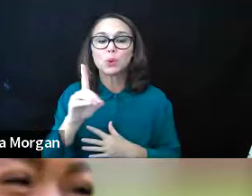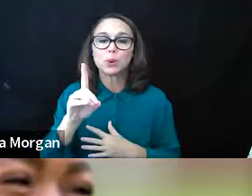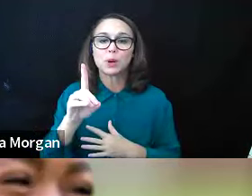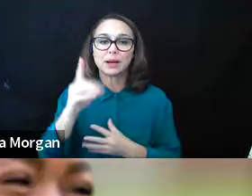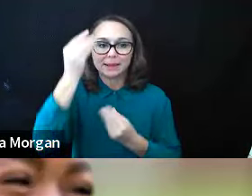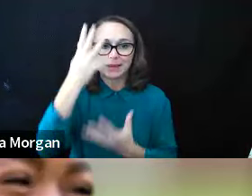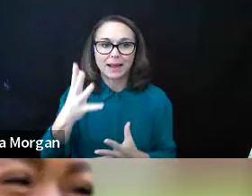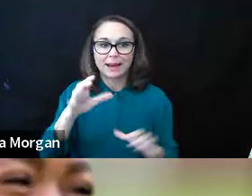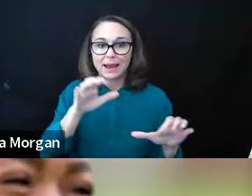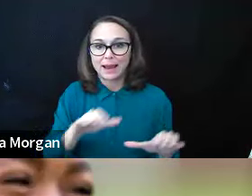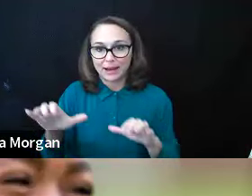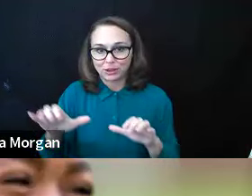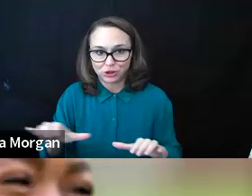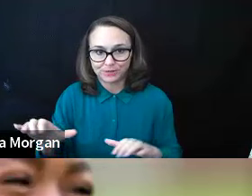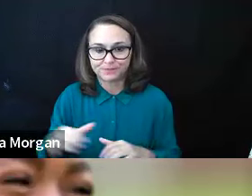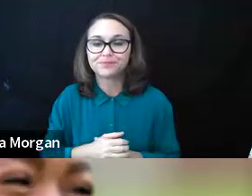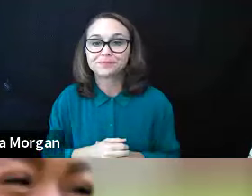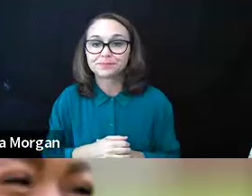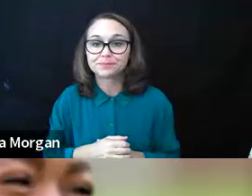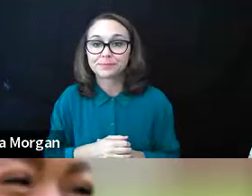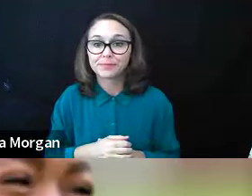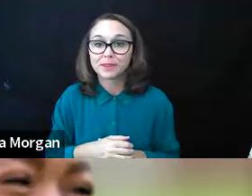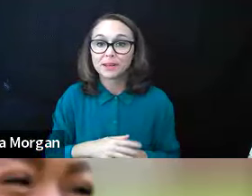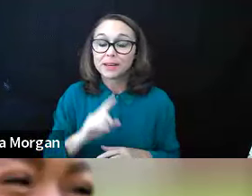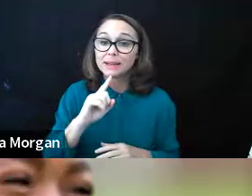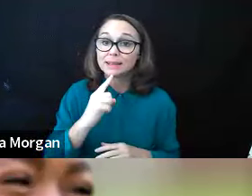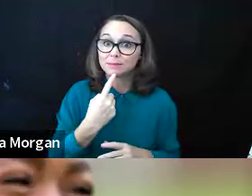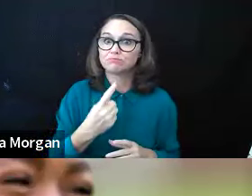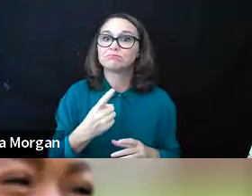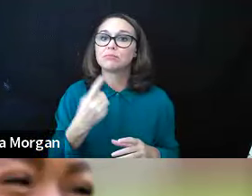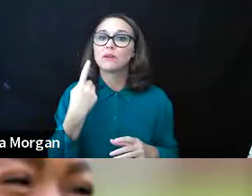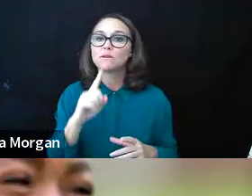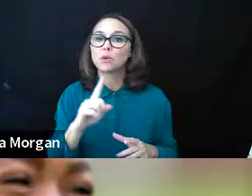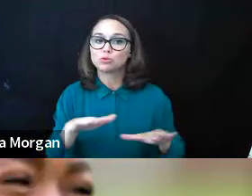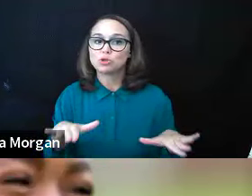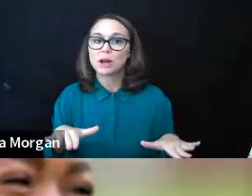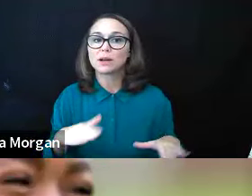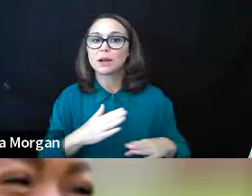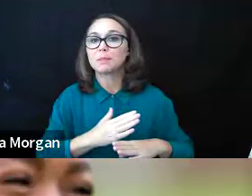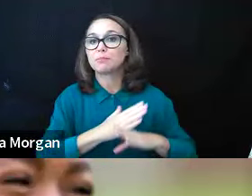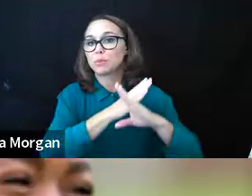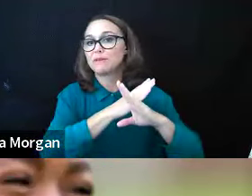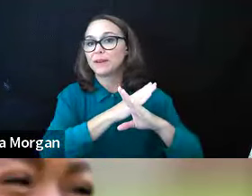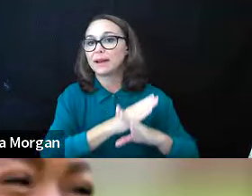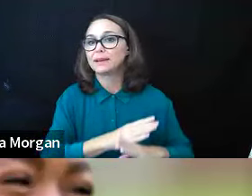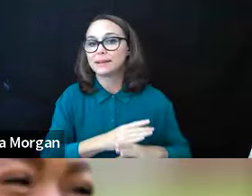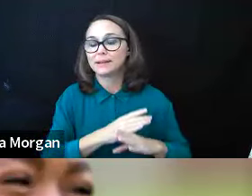funding stream our Essentials for Childhood and our Preventing ACEs Data to Action funding. So,